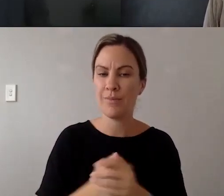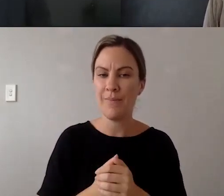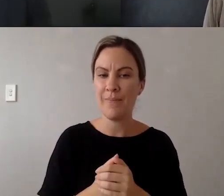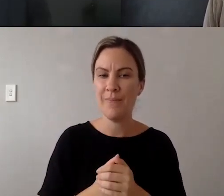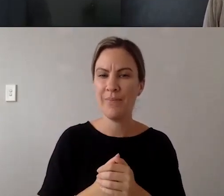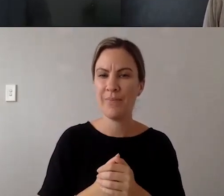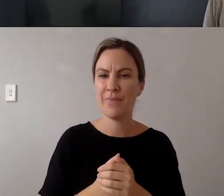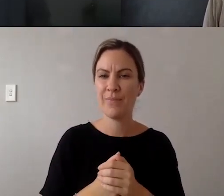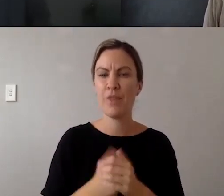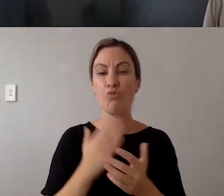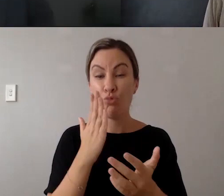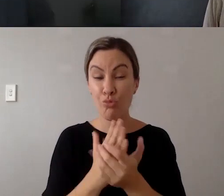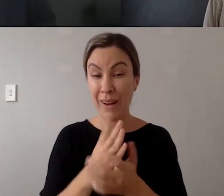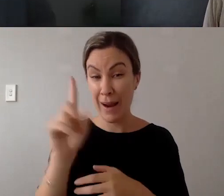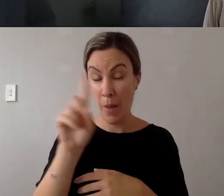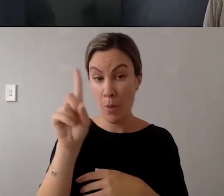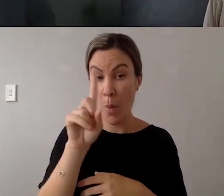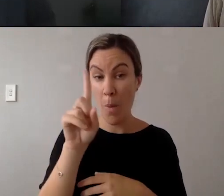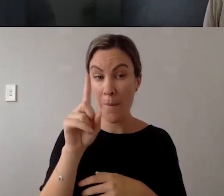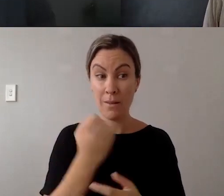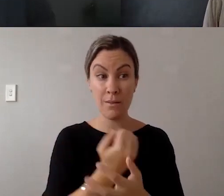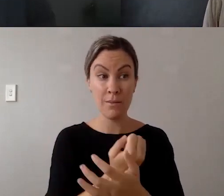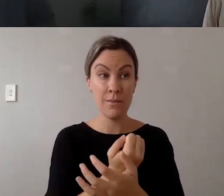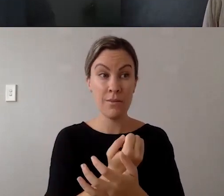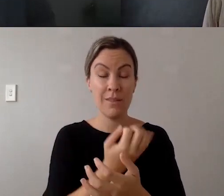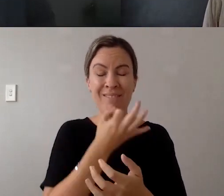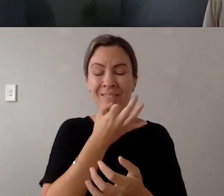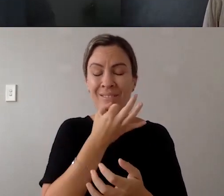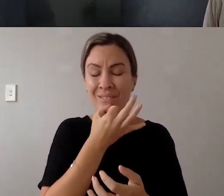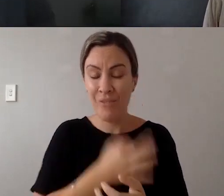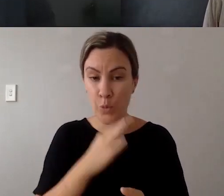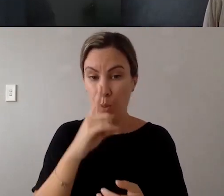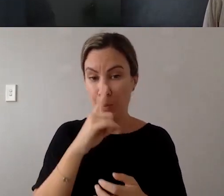people at the moment who aren't feeling some sense of disruption,